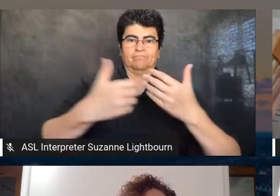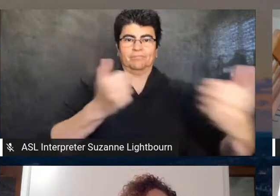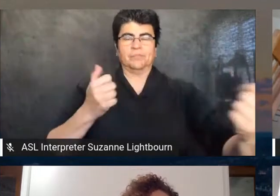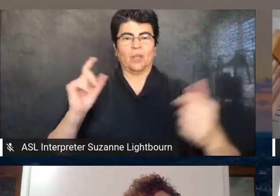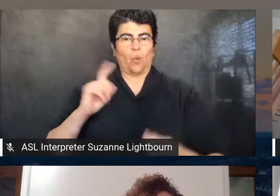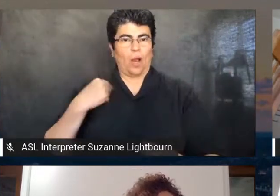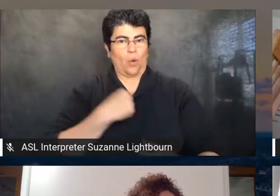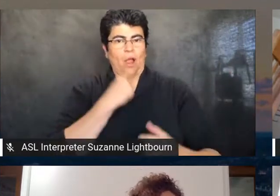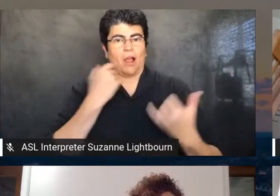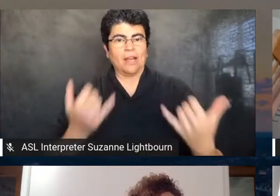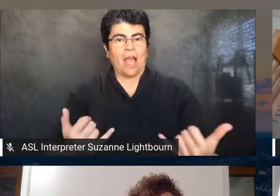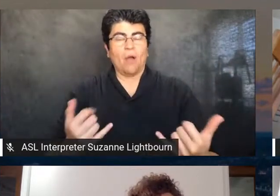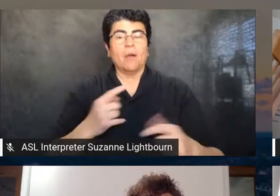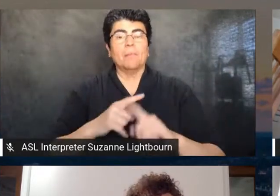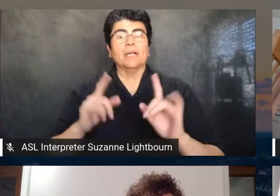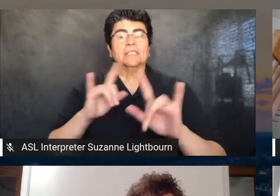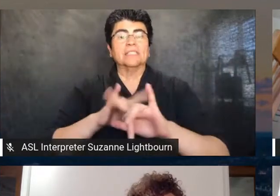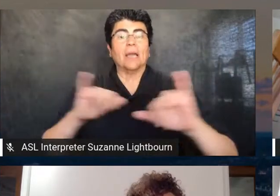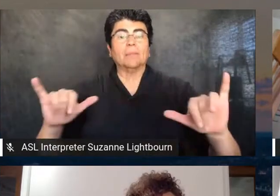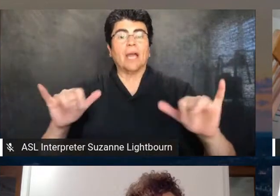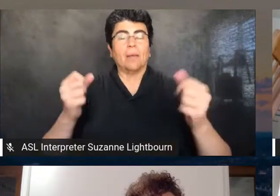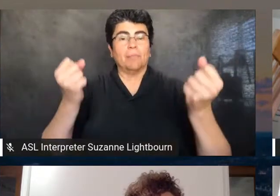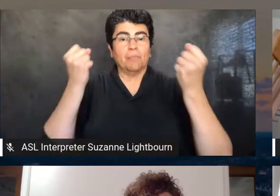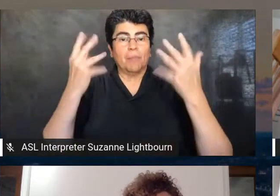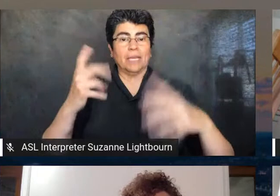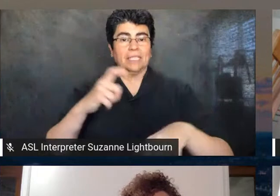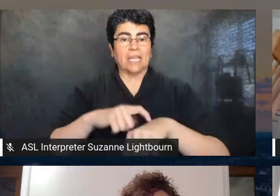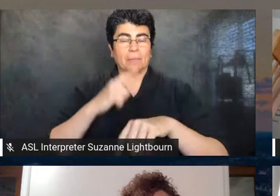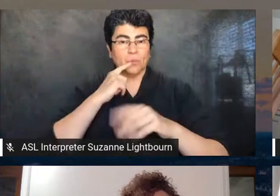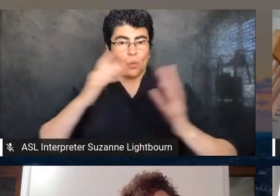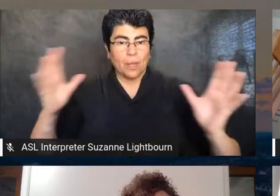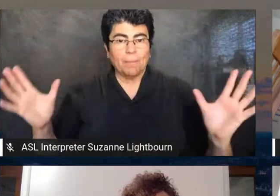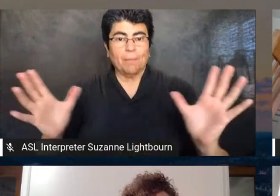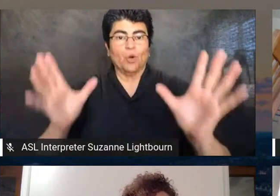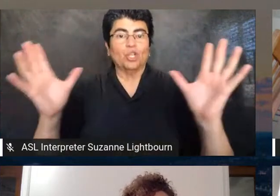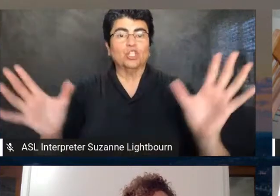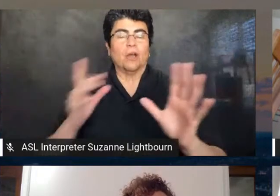and at the same time when we push for representation,